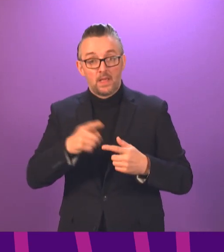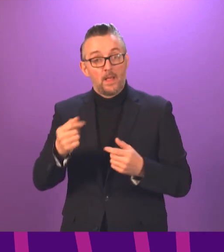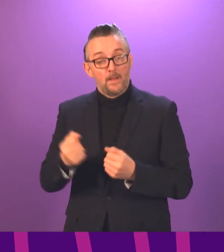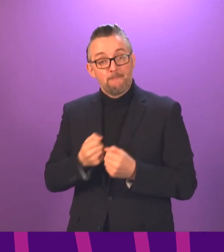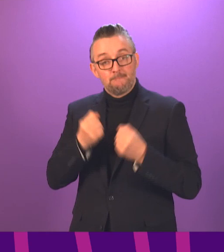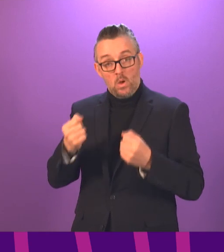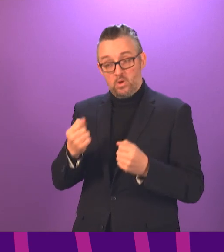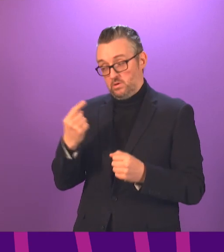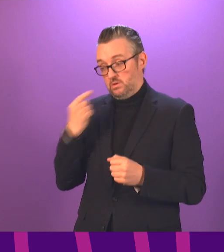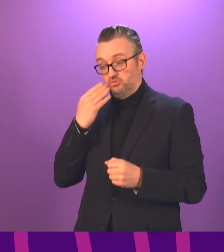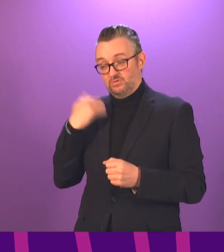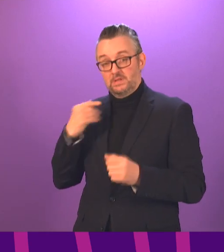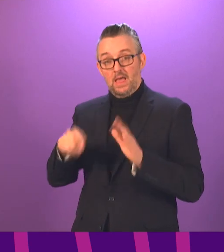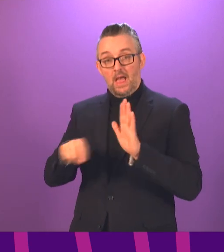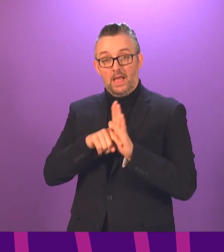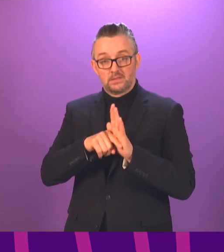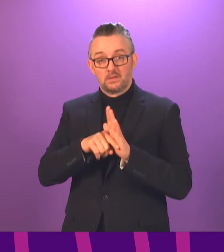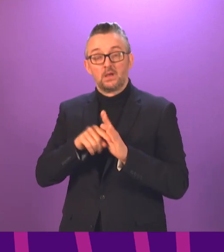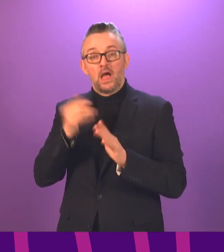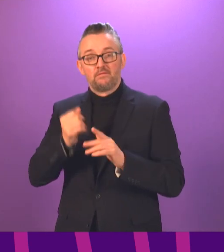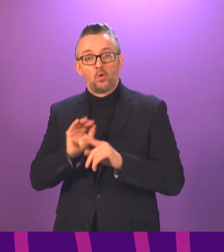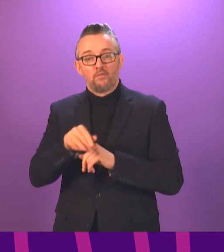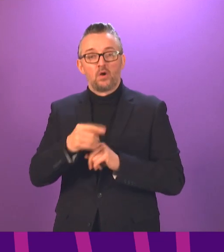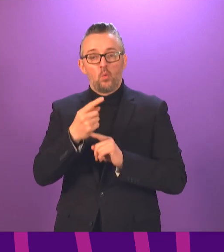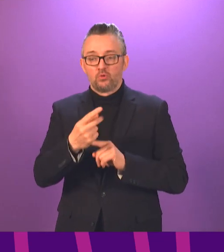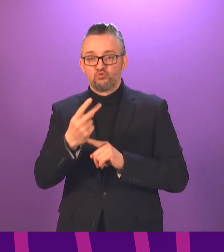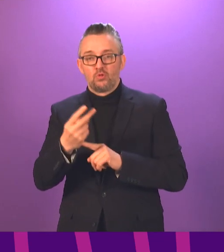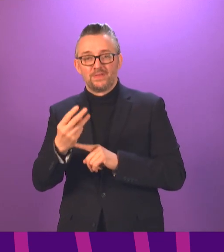General Election (Coronavirus) Act 2021 to allow polling over multiple days is not required.